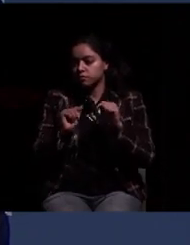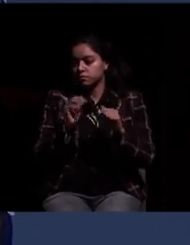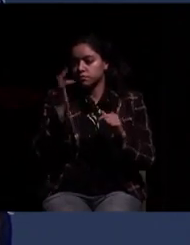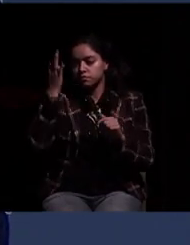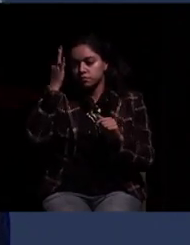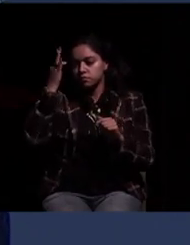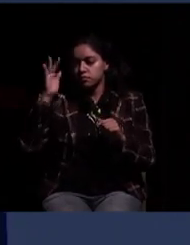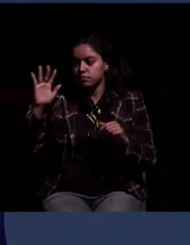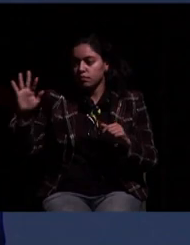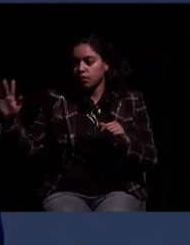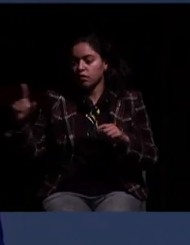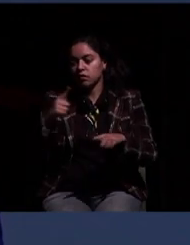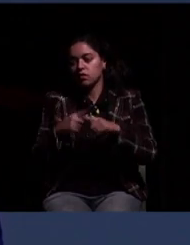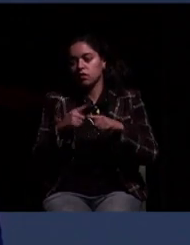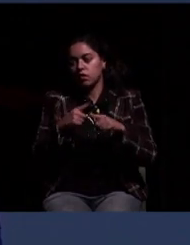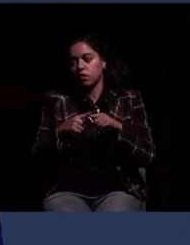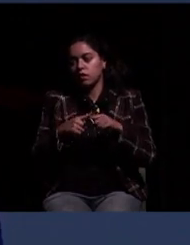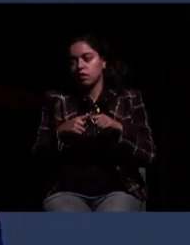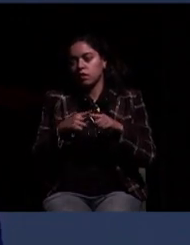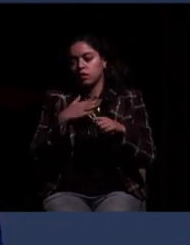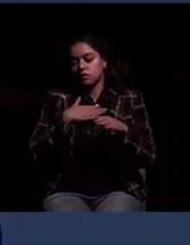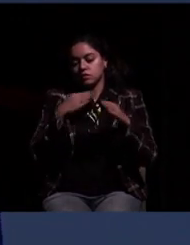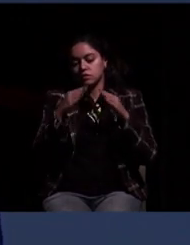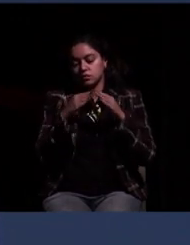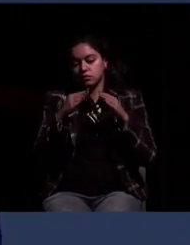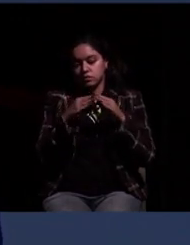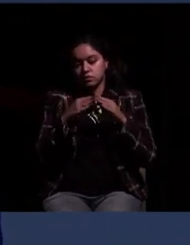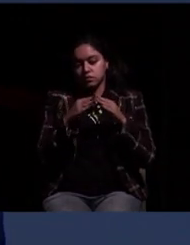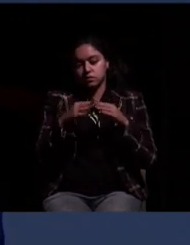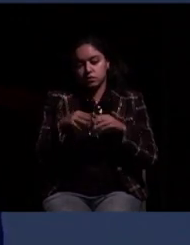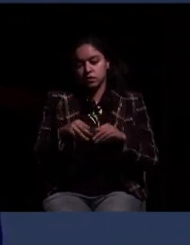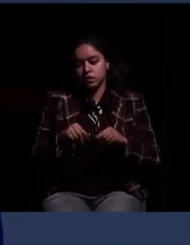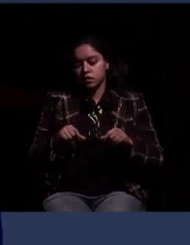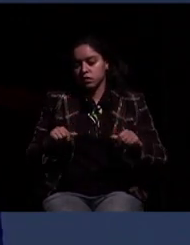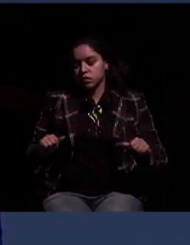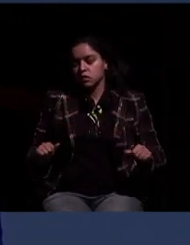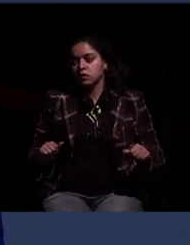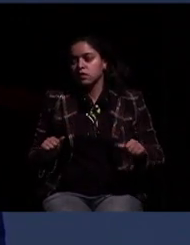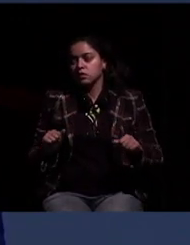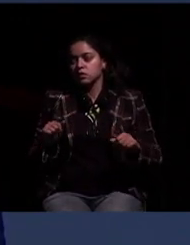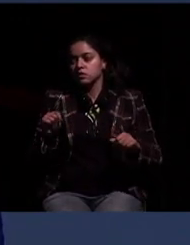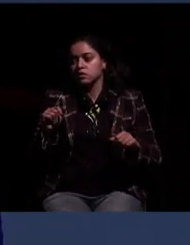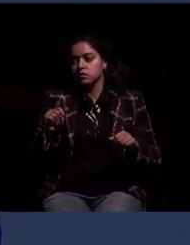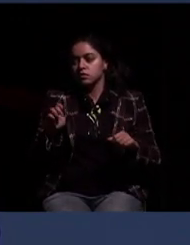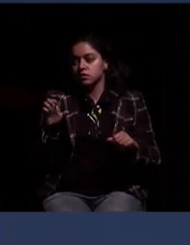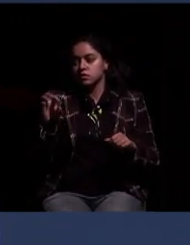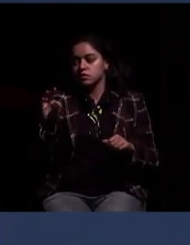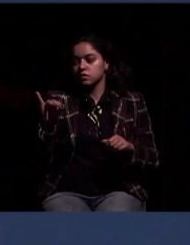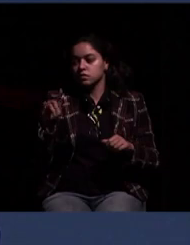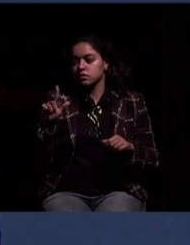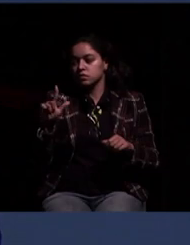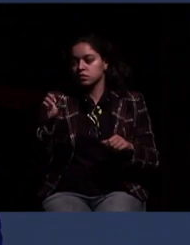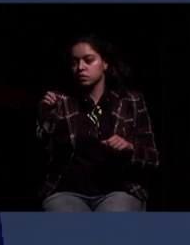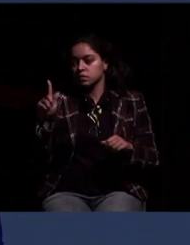since I come from the countryside, the empirical side, ethnography. So I am here talking to you